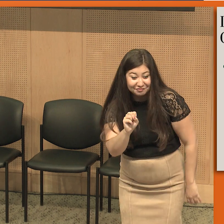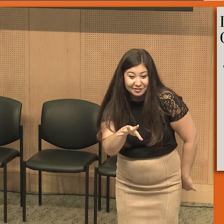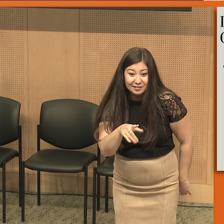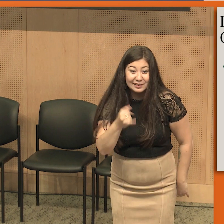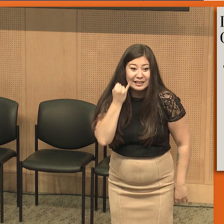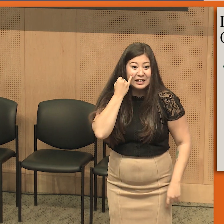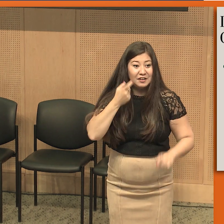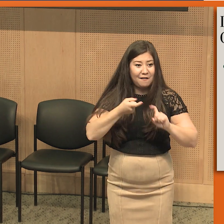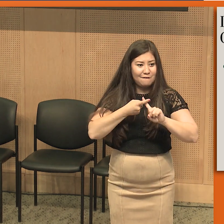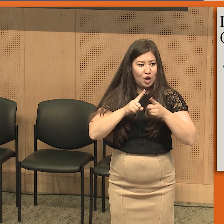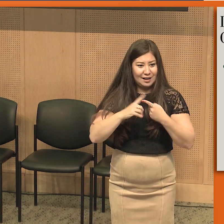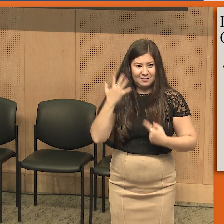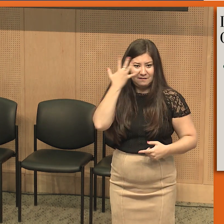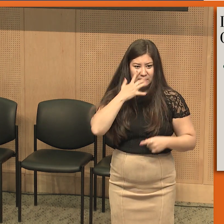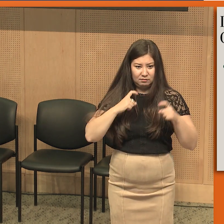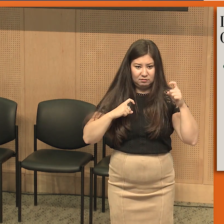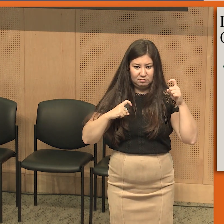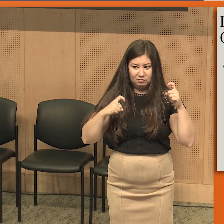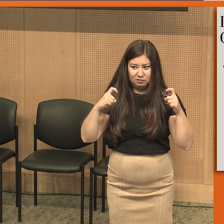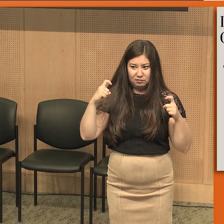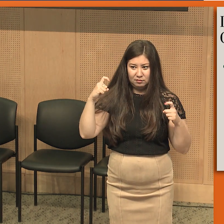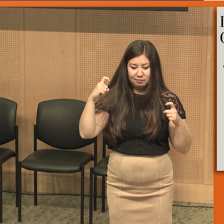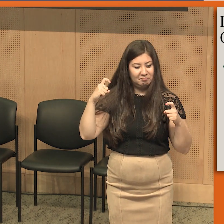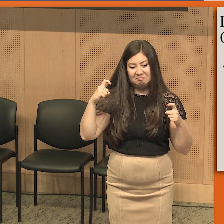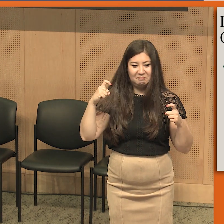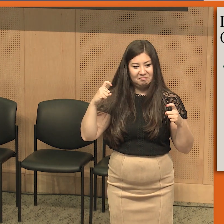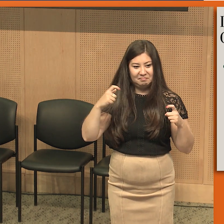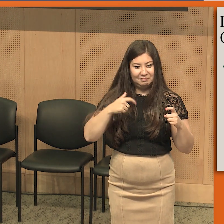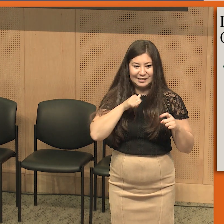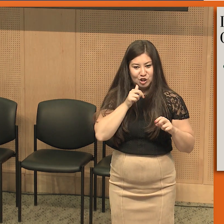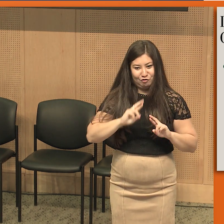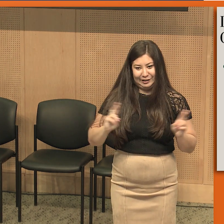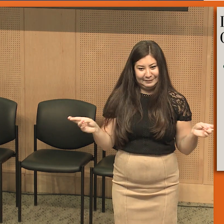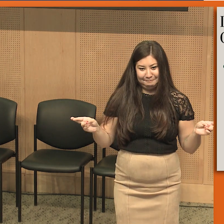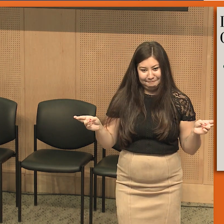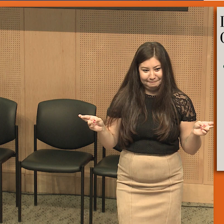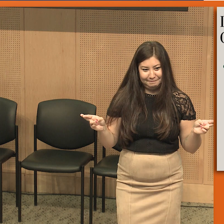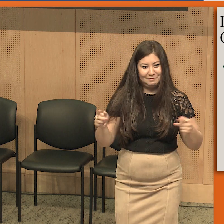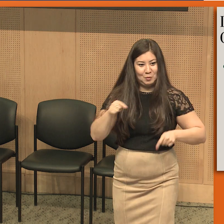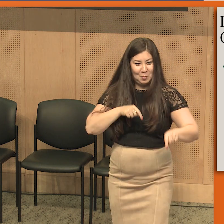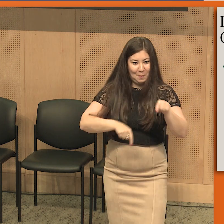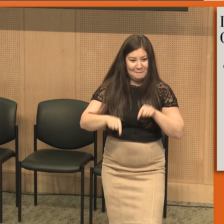I call it the family and friends gauge. If I sign this information to my family or friends